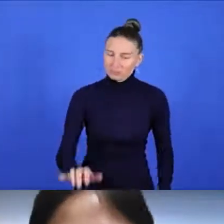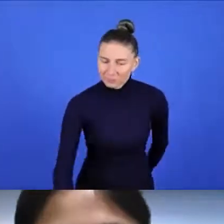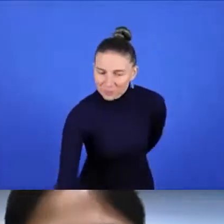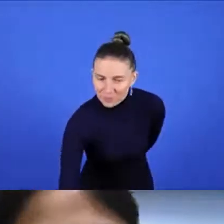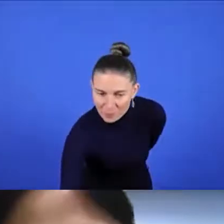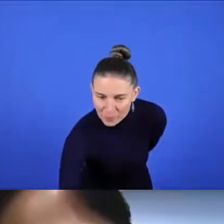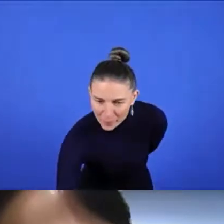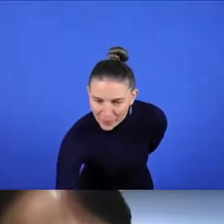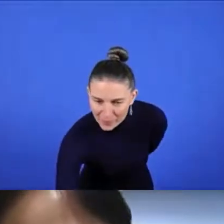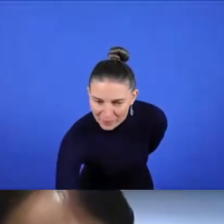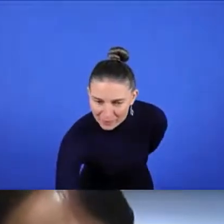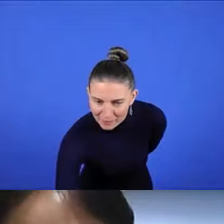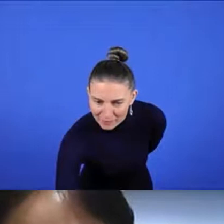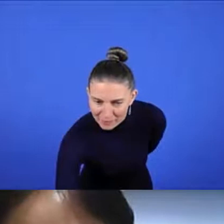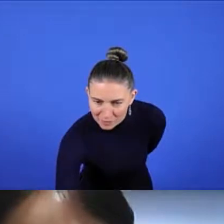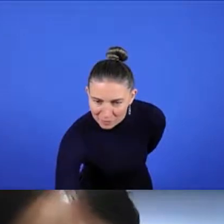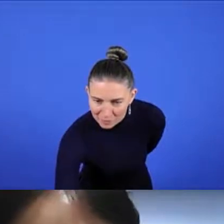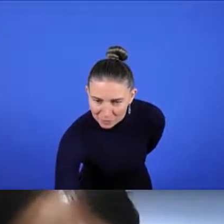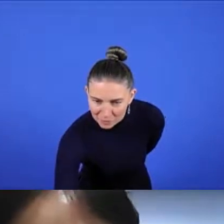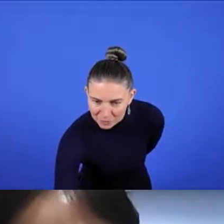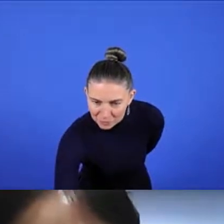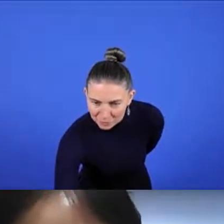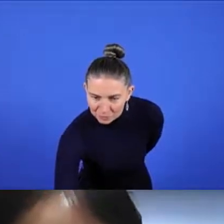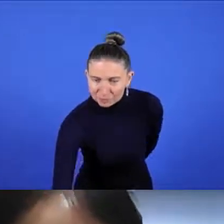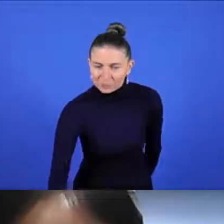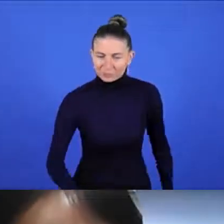captions in this window. You can